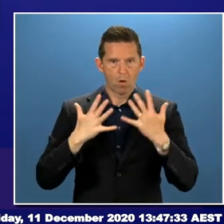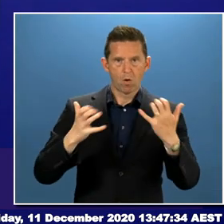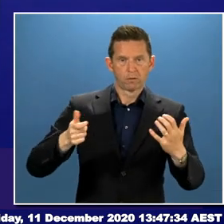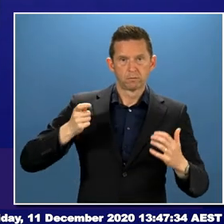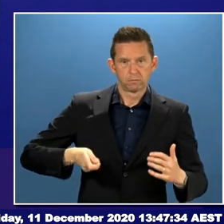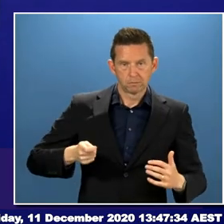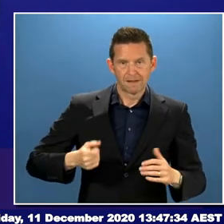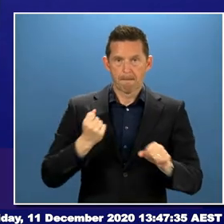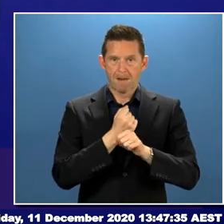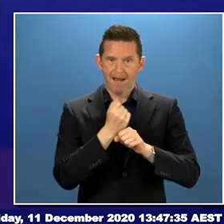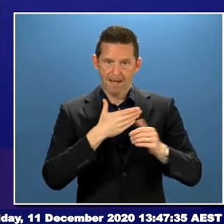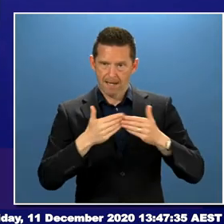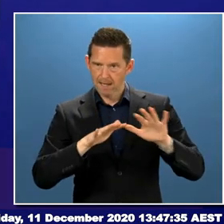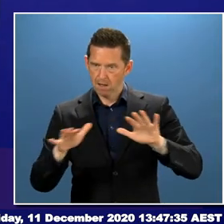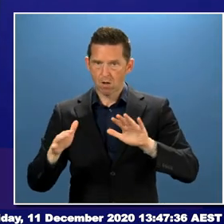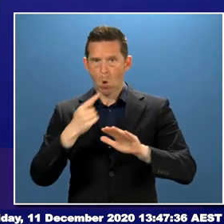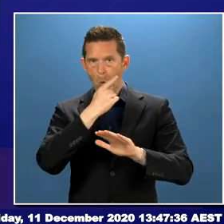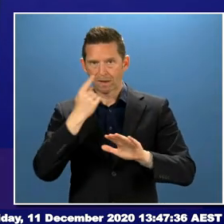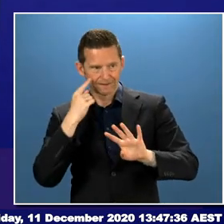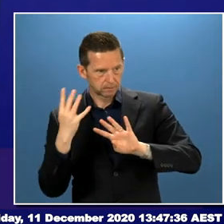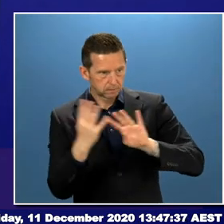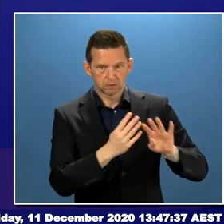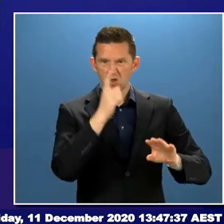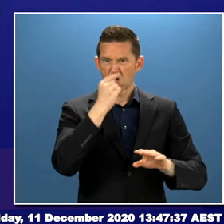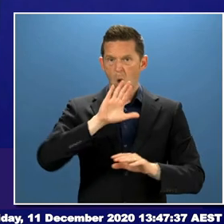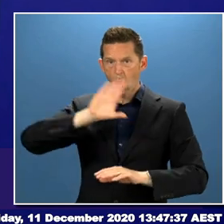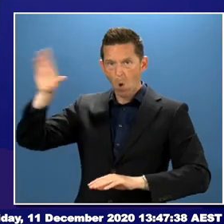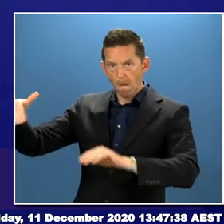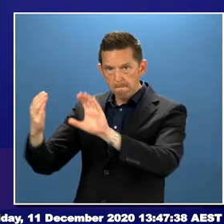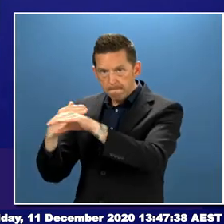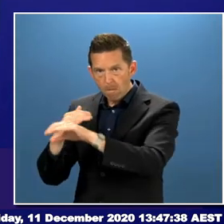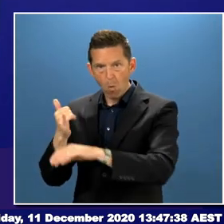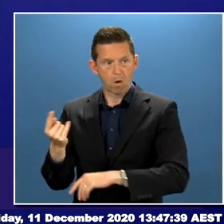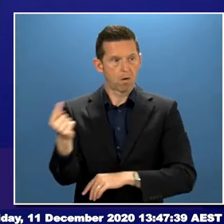arrangements to allow it to take place remotely insofar as necessary,